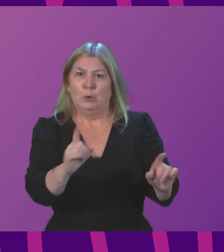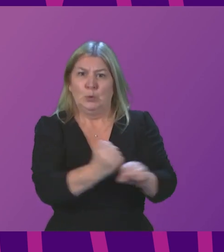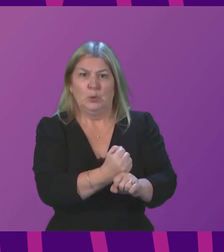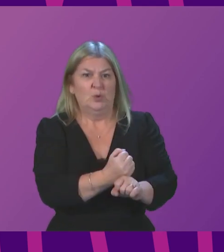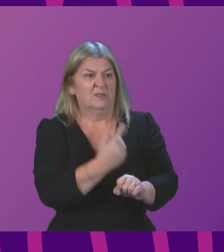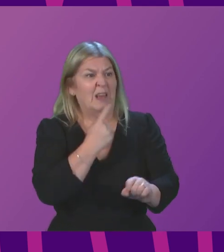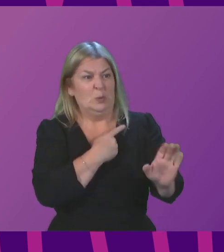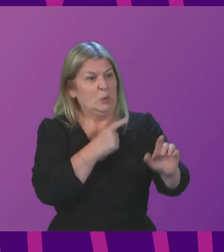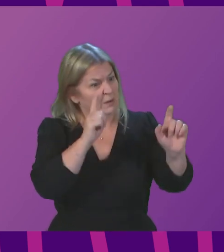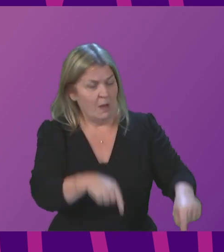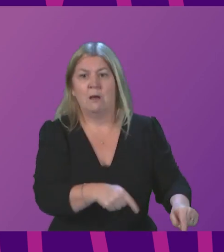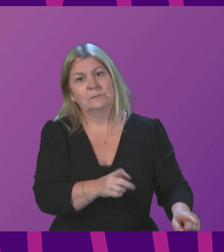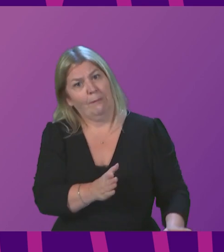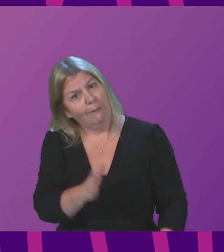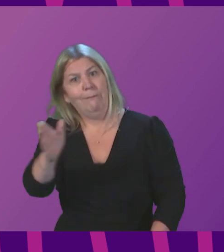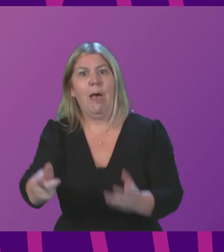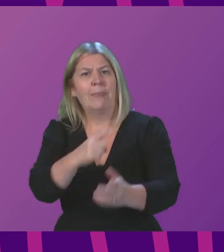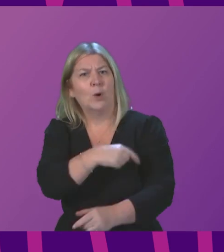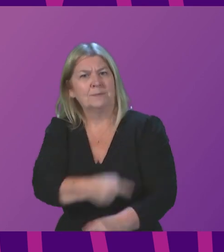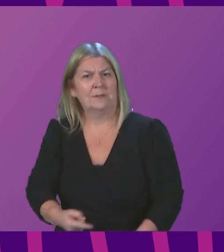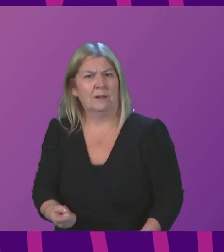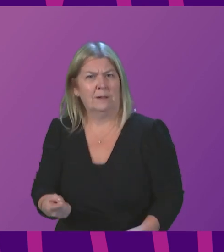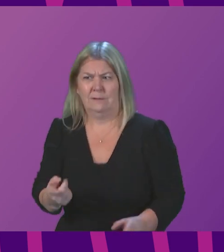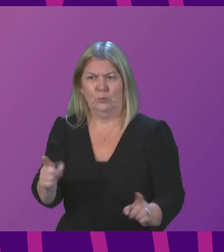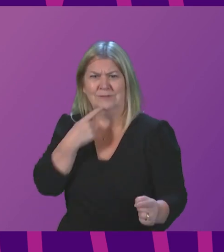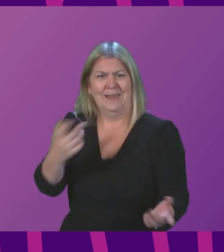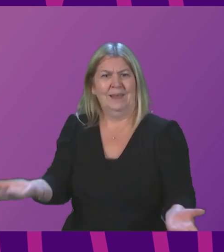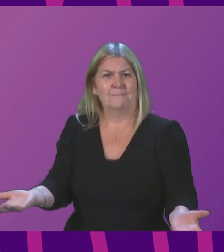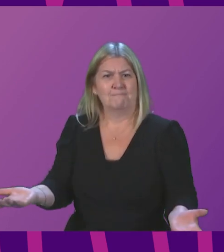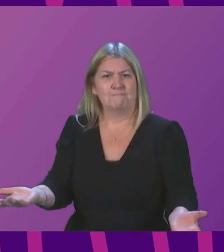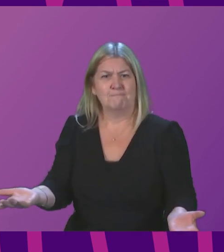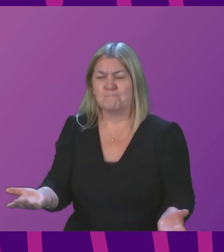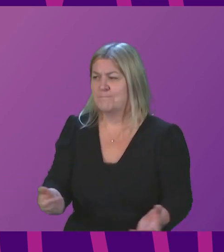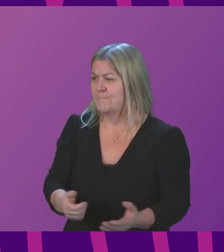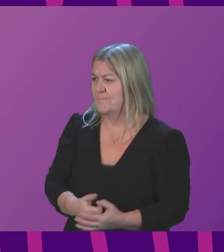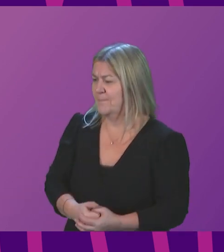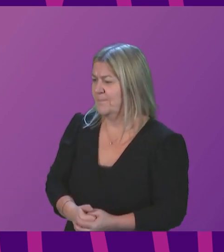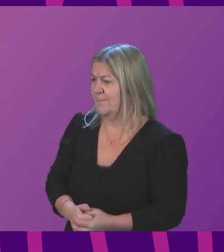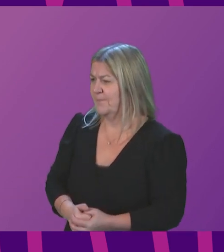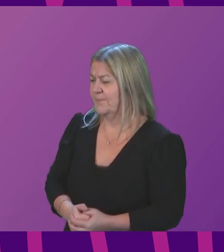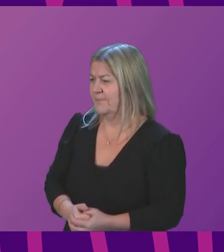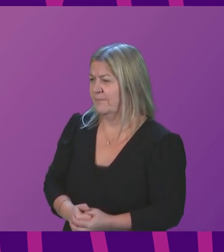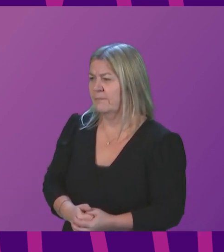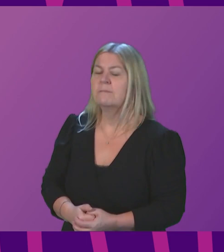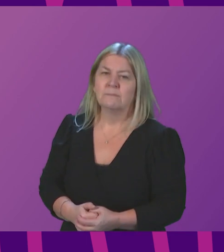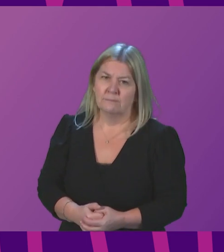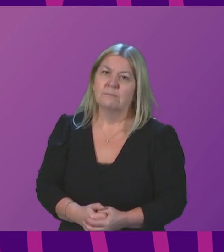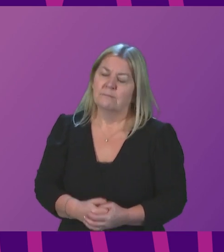to say to them? I absolutely understand the concern and anxiety that would have been caused. Anybody with